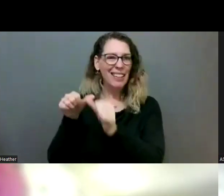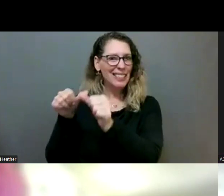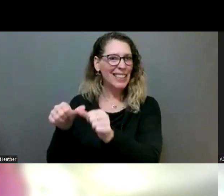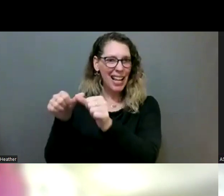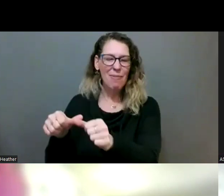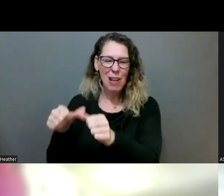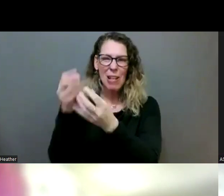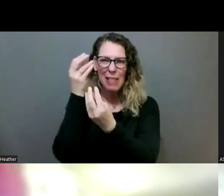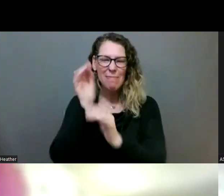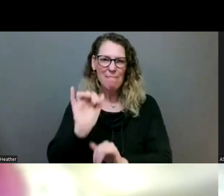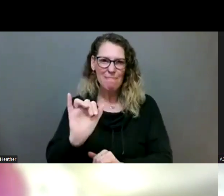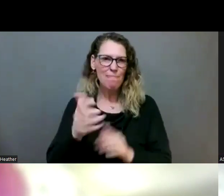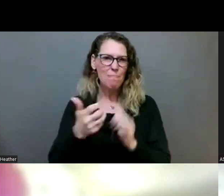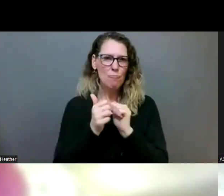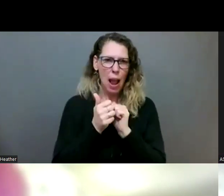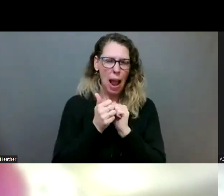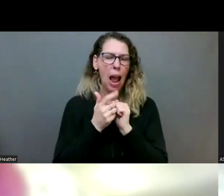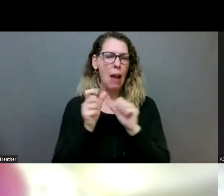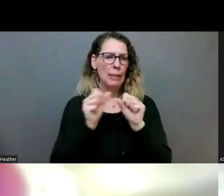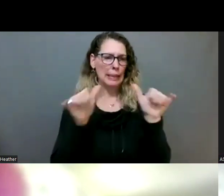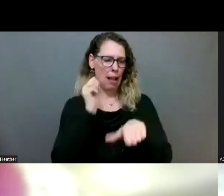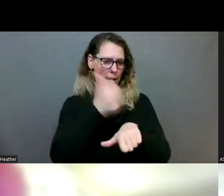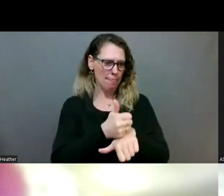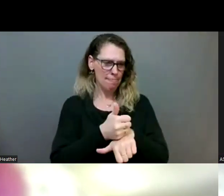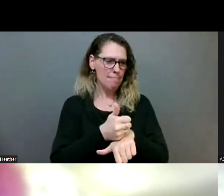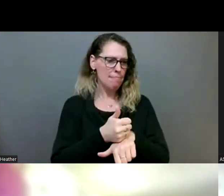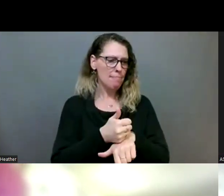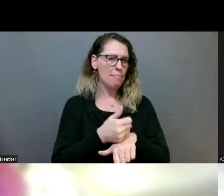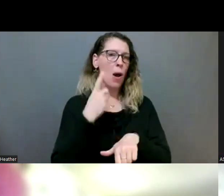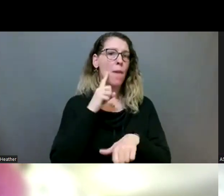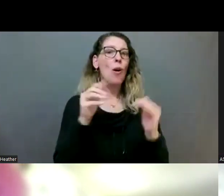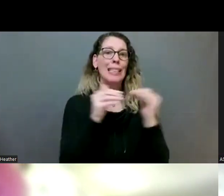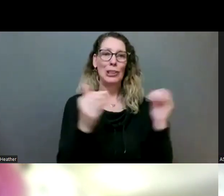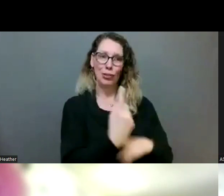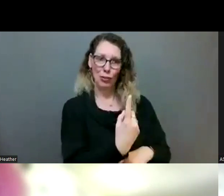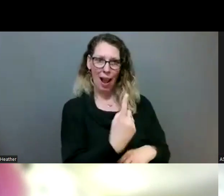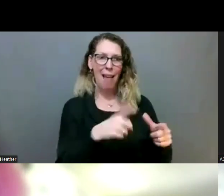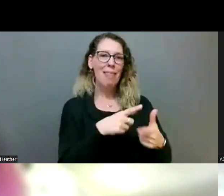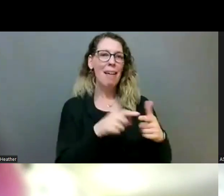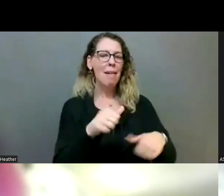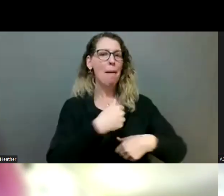about like what systems could we put in place, for Tier 1 so that we could make this one,